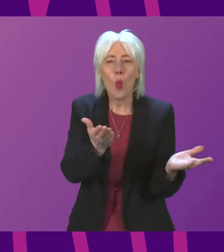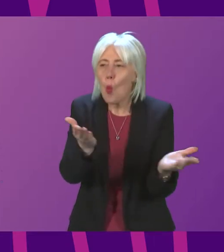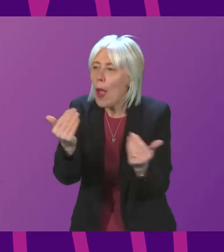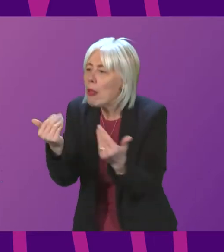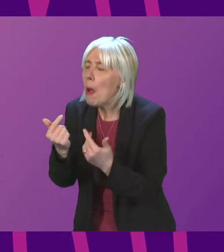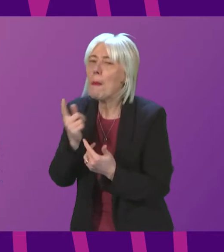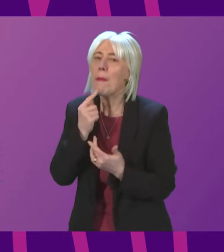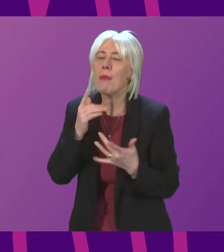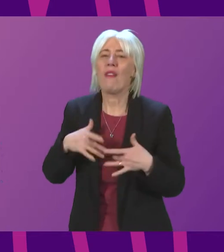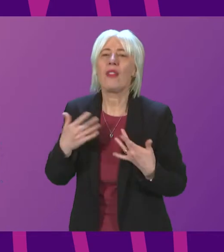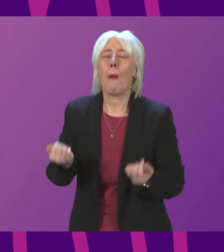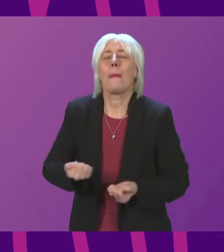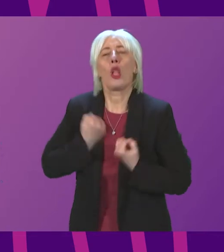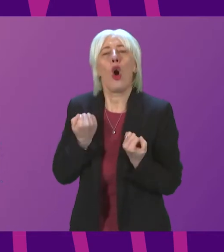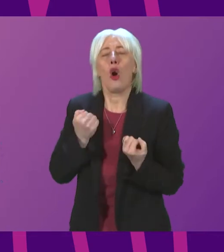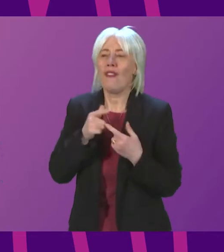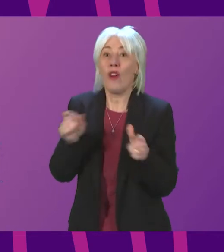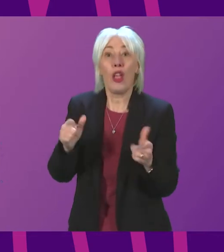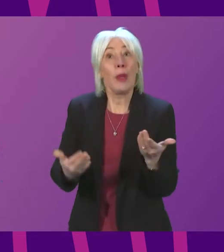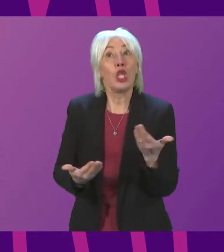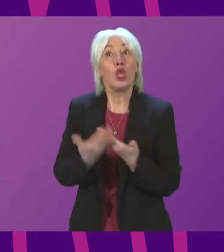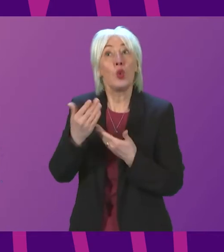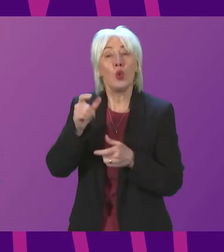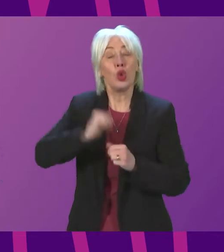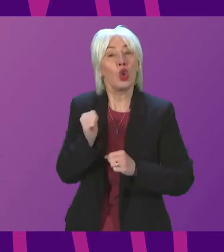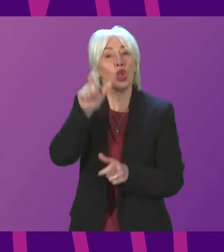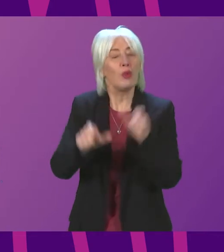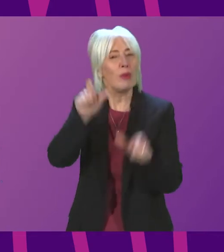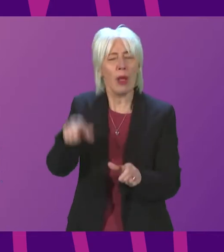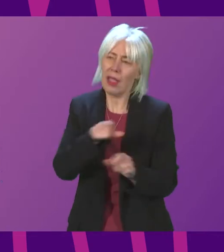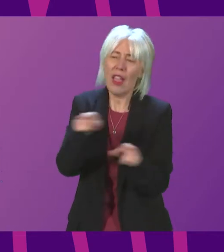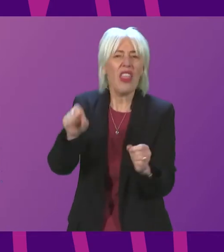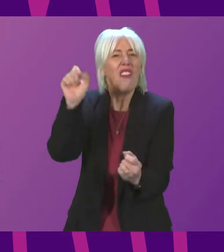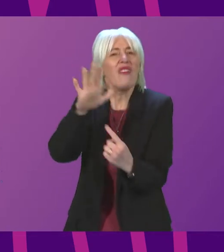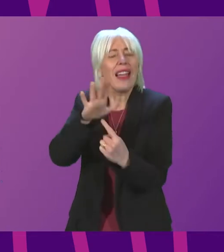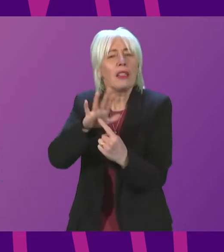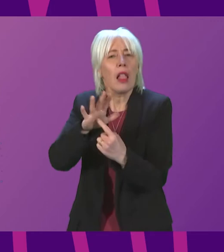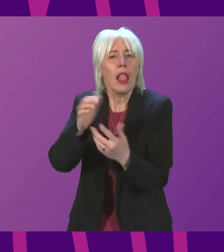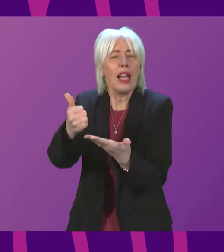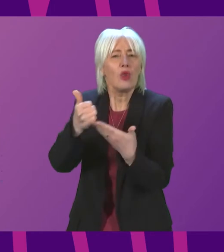for the new Scots, who have a vital role to play in shaping the future of our country.